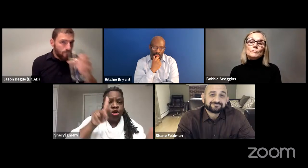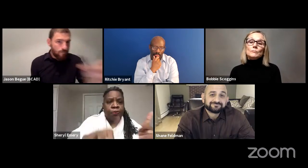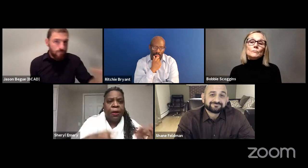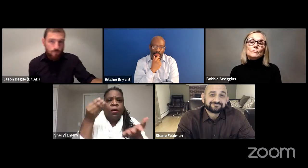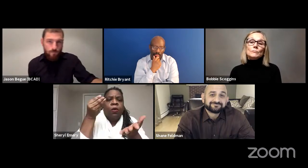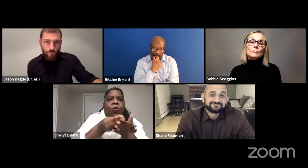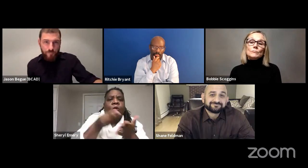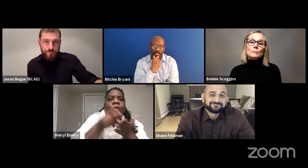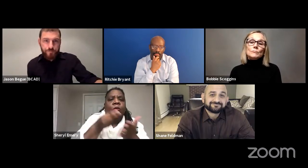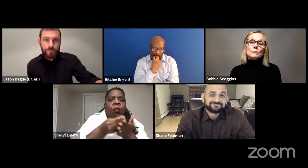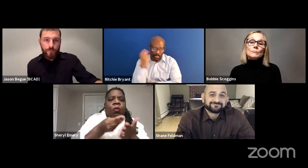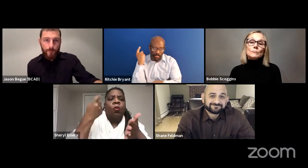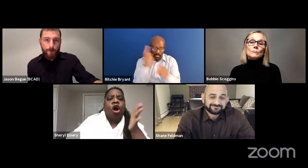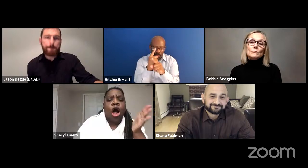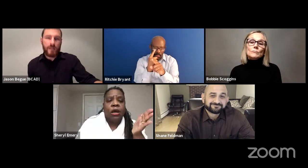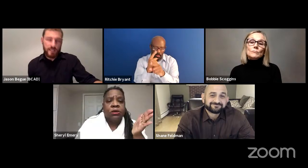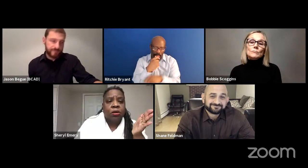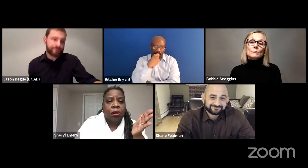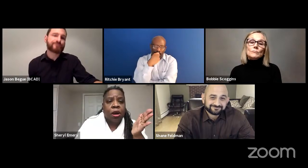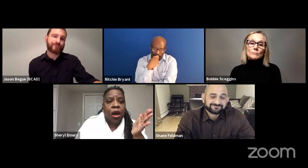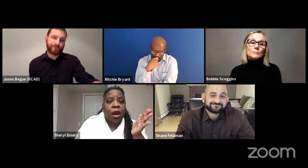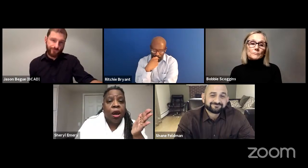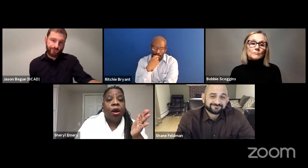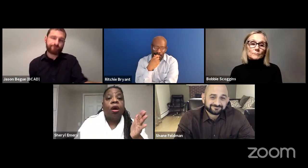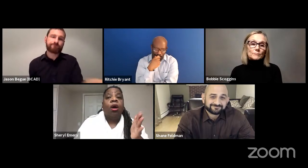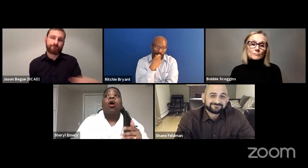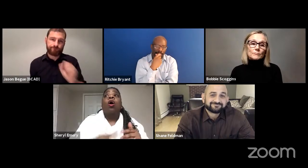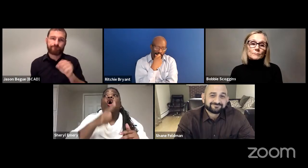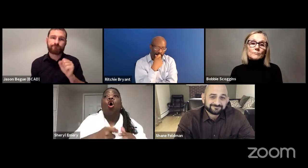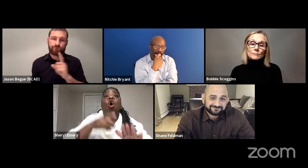you know, the bottom line for those people is really, the bottom line. How much does